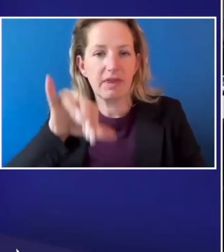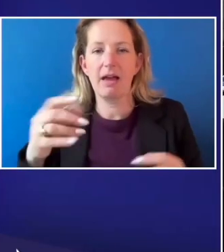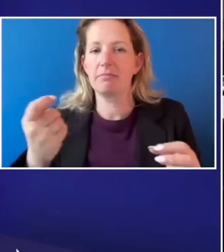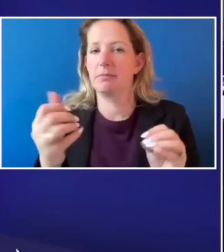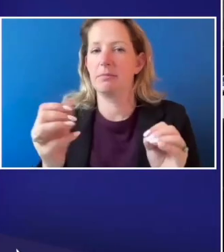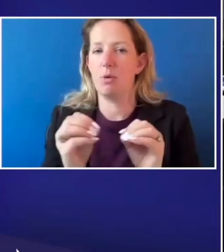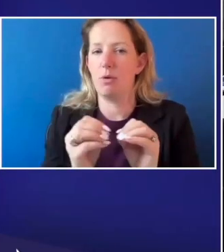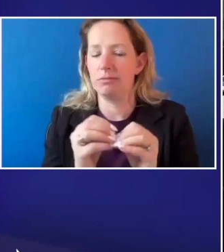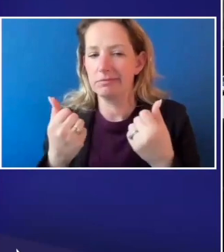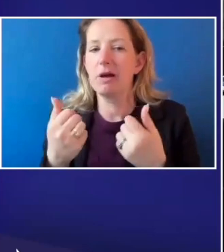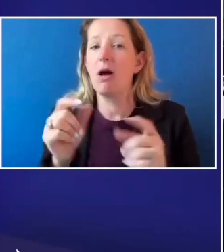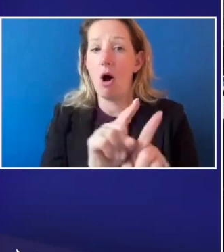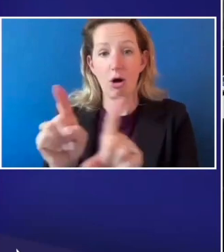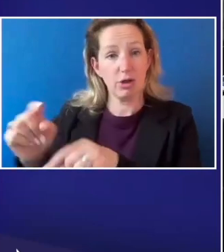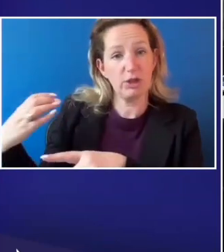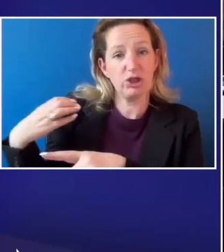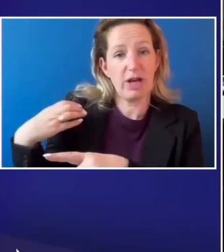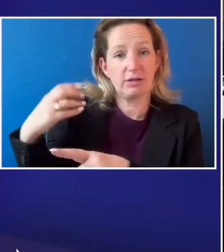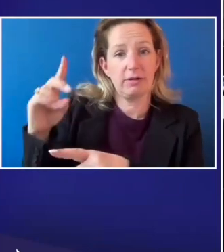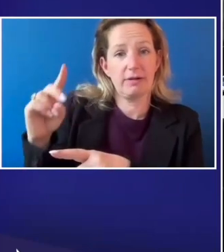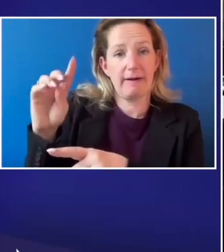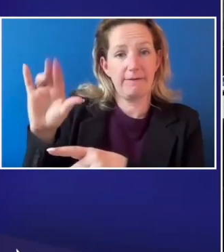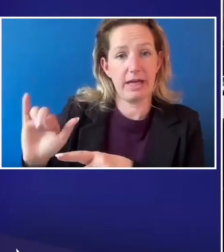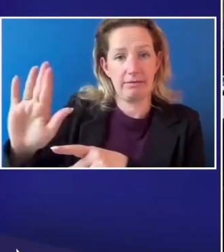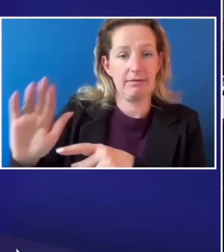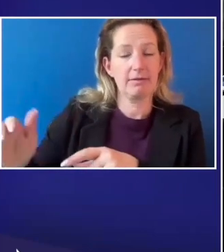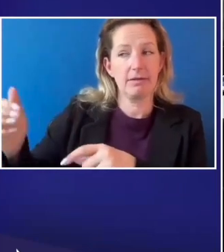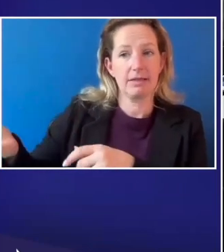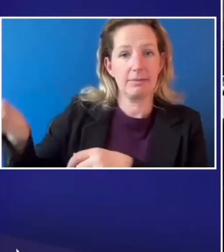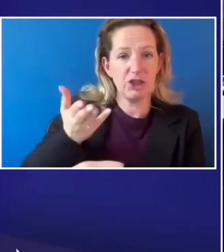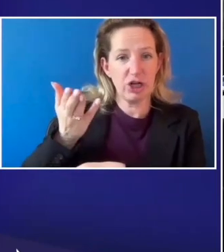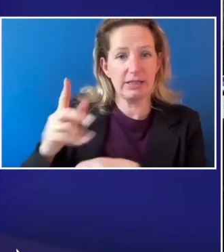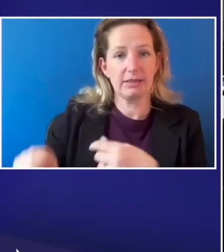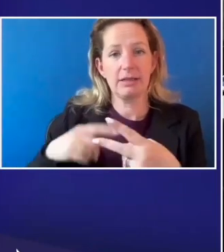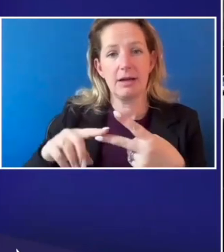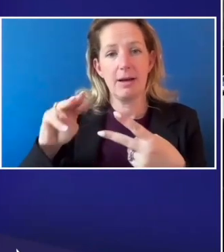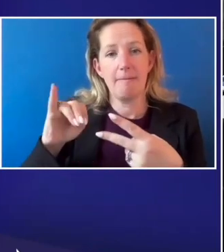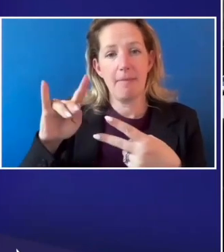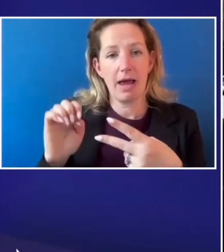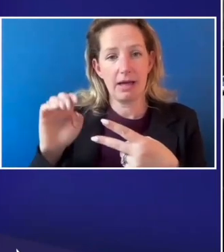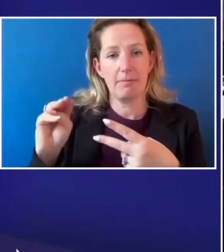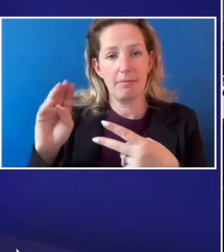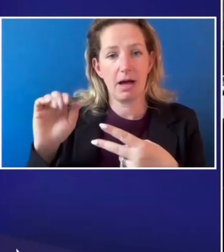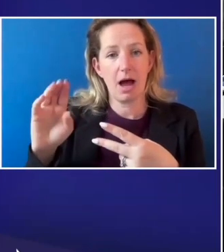Chancellor Duffy's submissions and Mike, uh, Mike McComis's uh, submissions as good